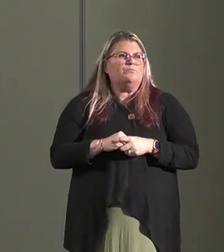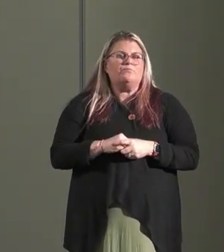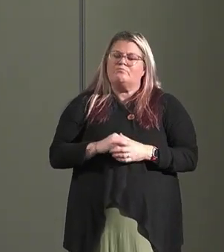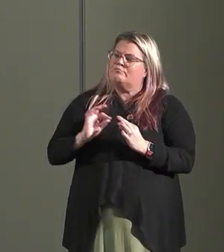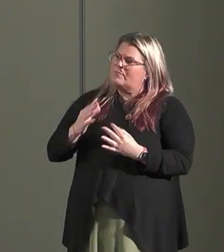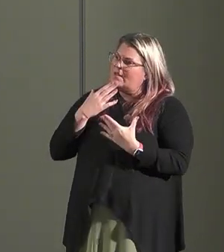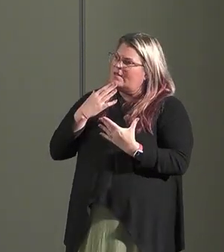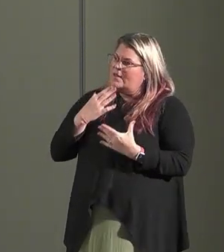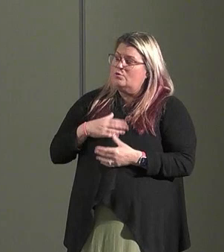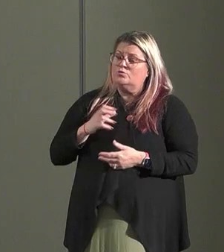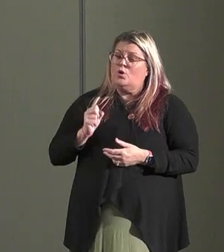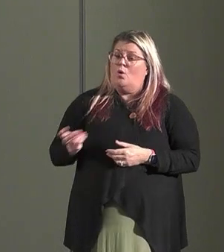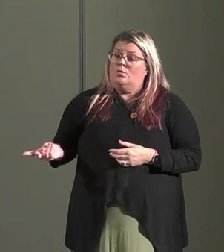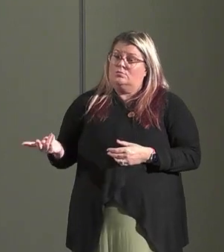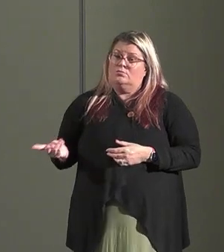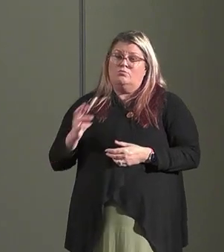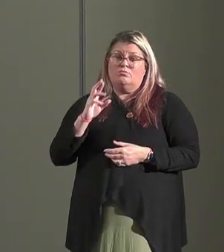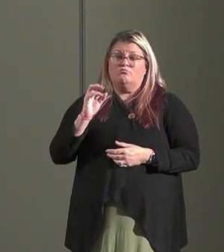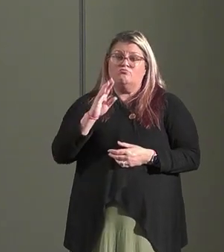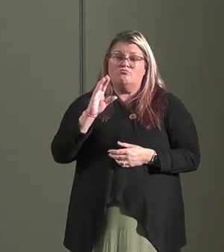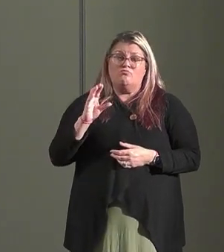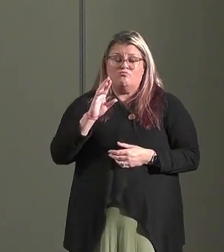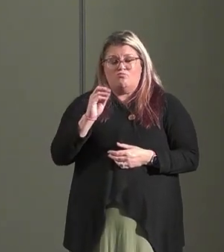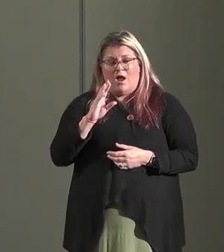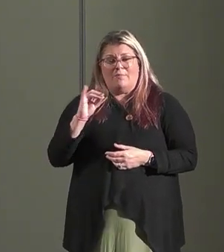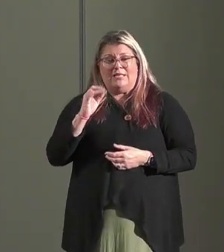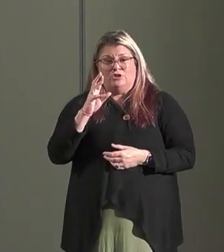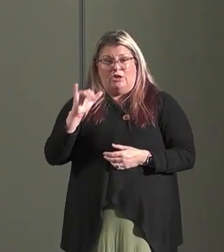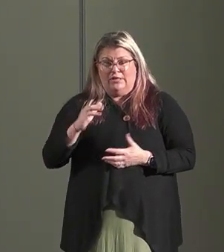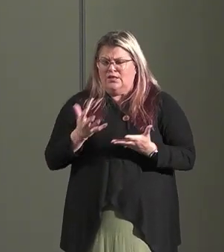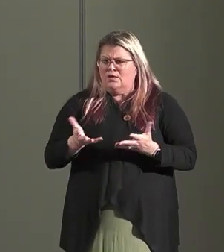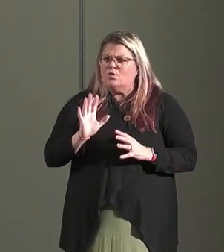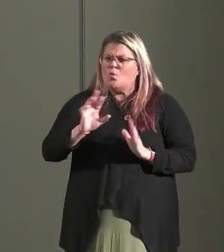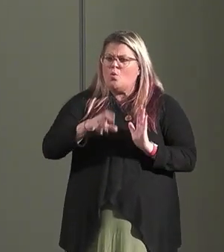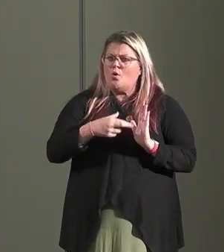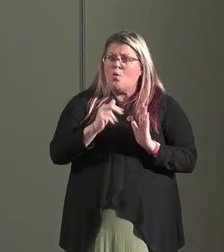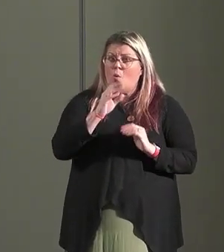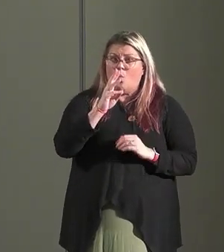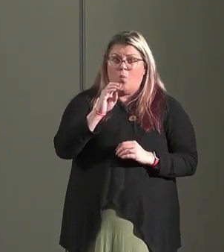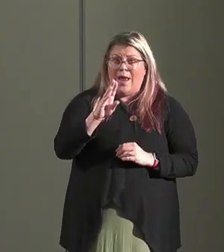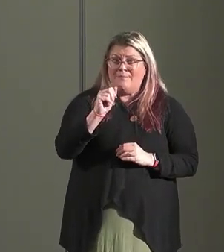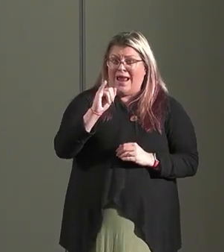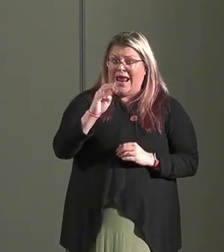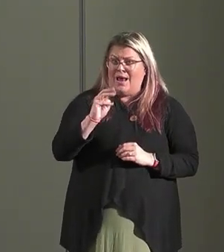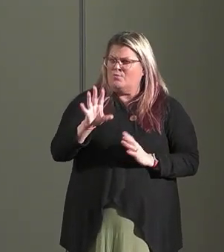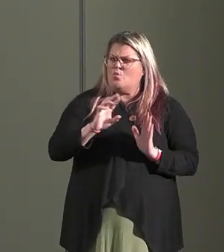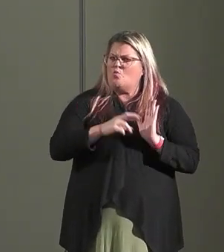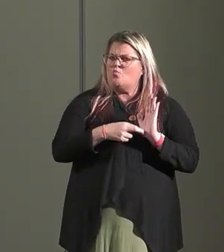and Rob. WebAIM role was what? >> ROB: We helped to collect the